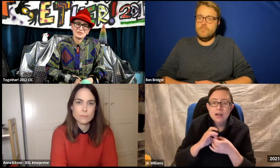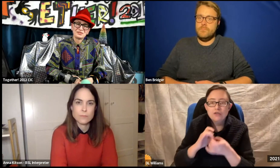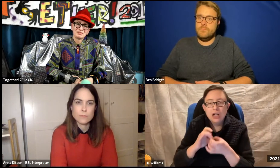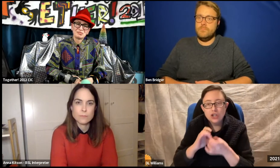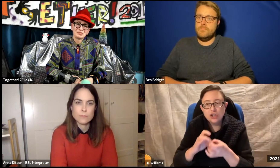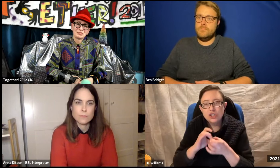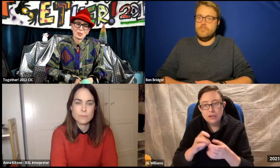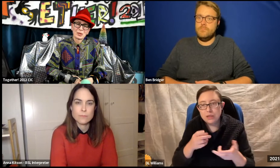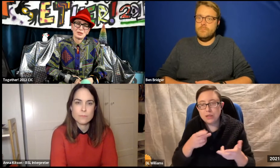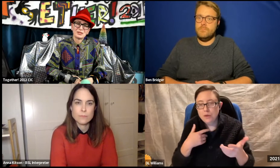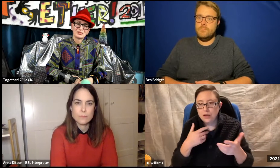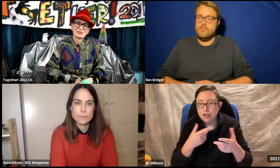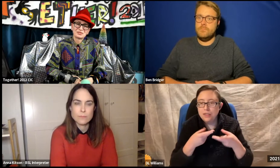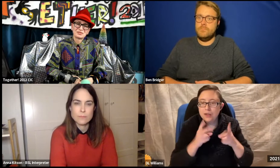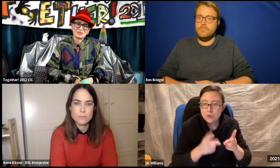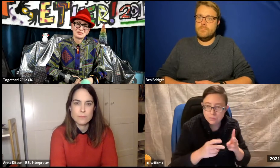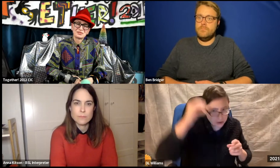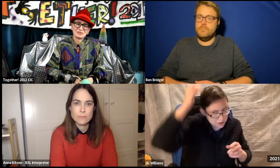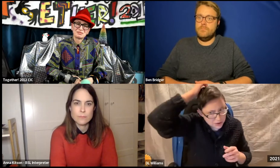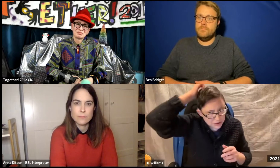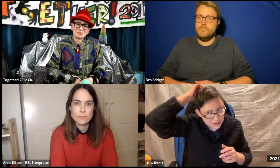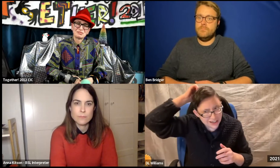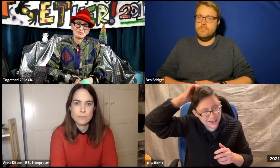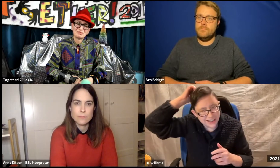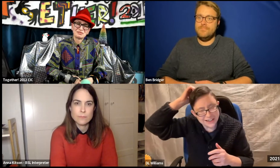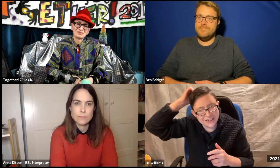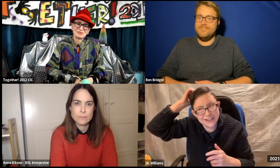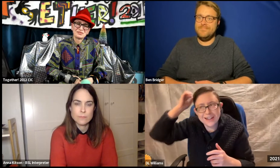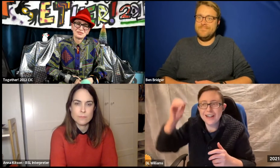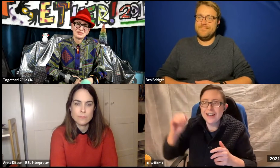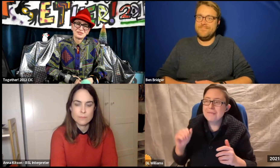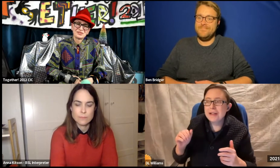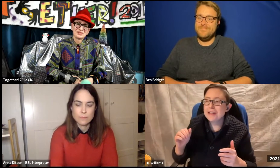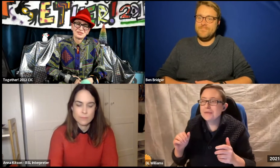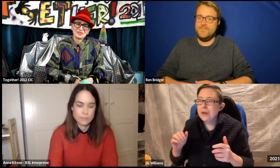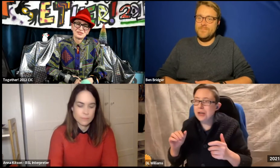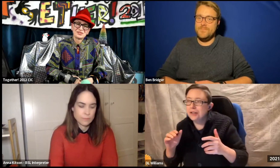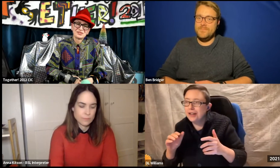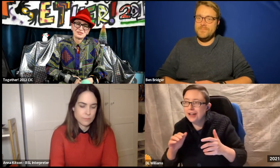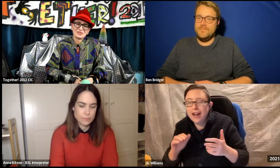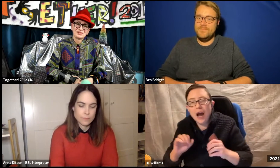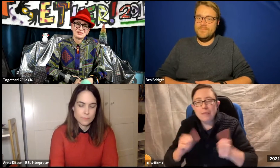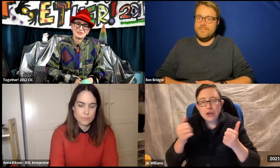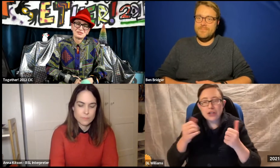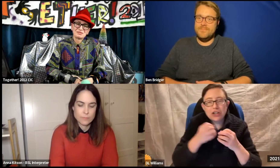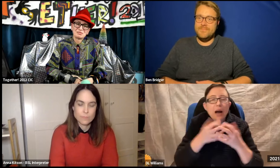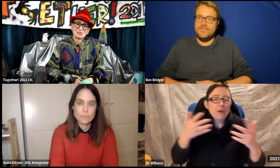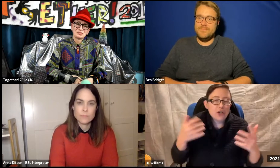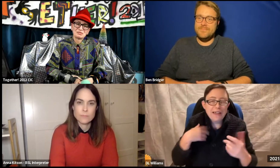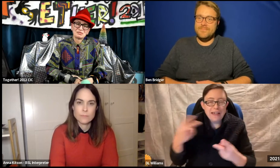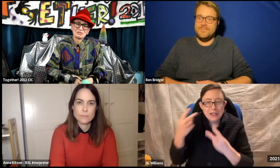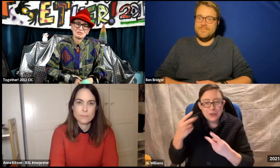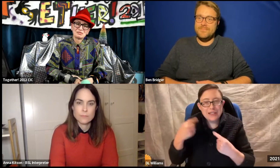relationships with interpreters and... well... how much, how much they get to